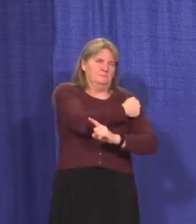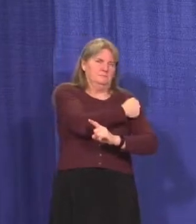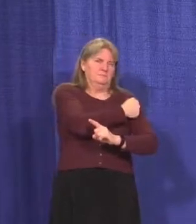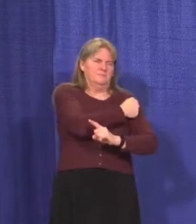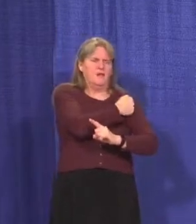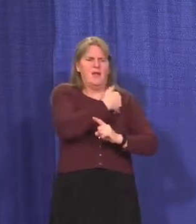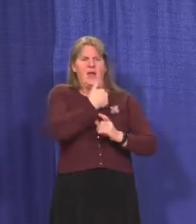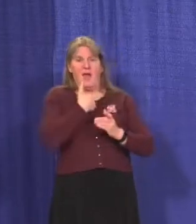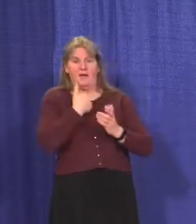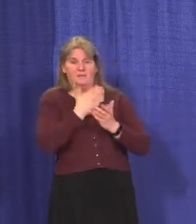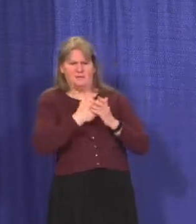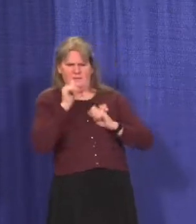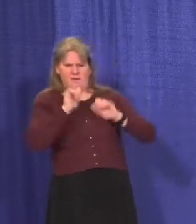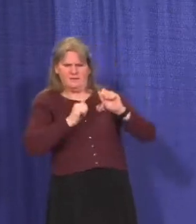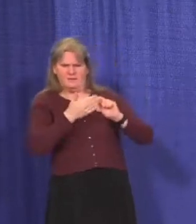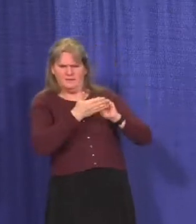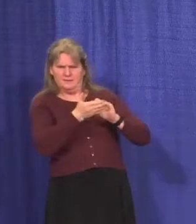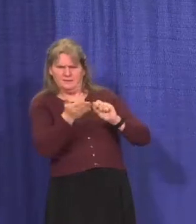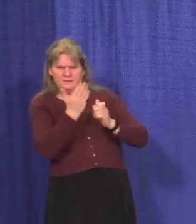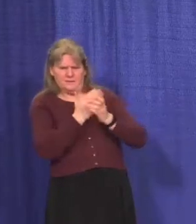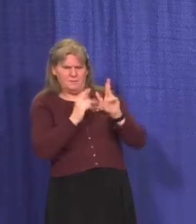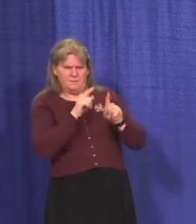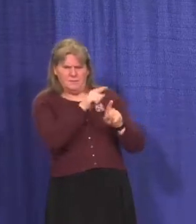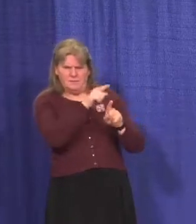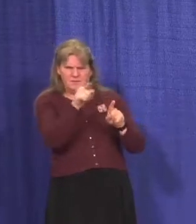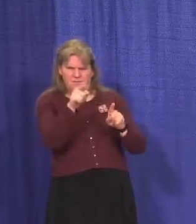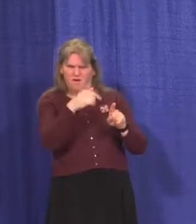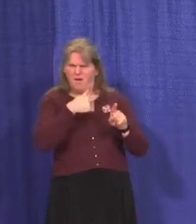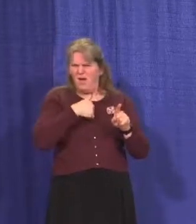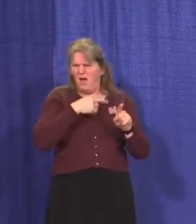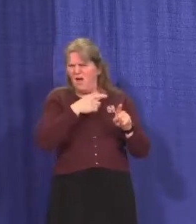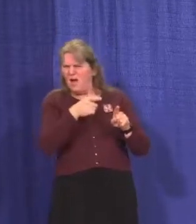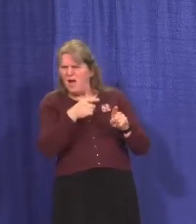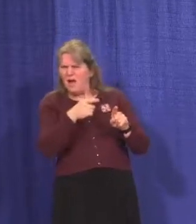people had symptoms that were concerning enough that testing